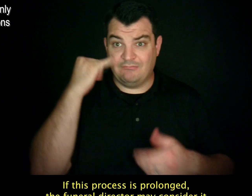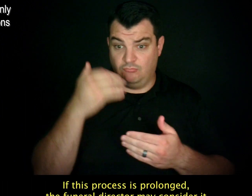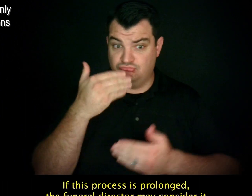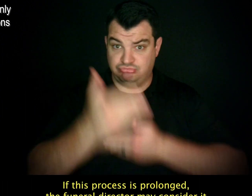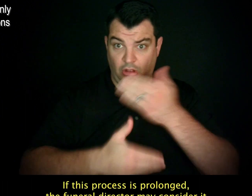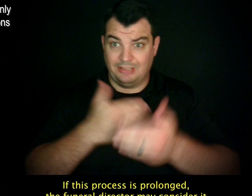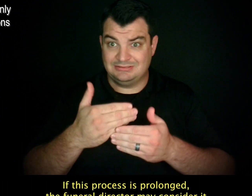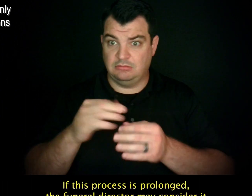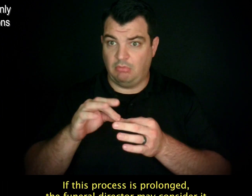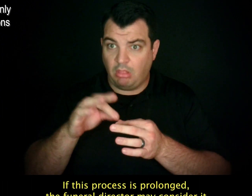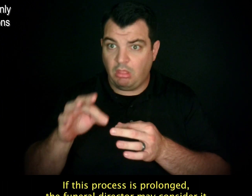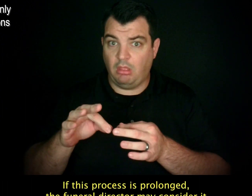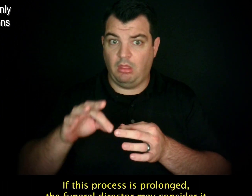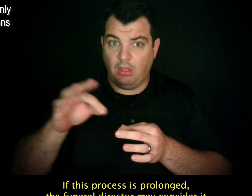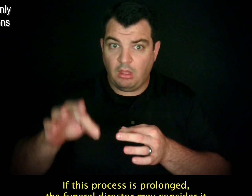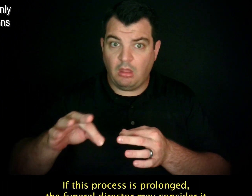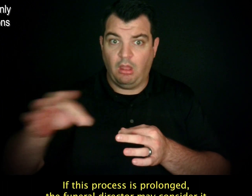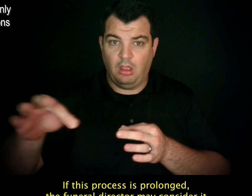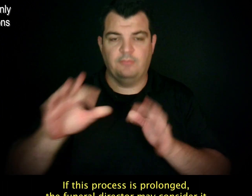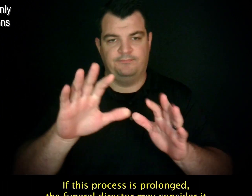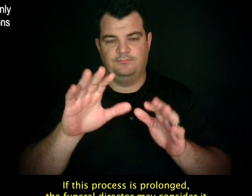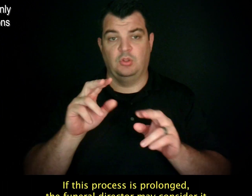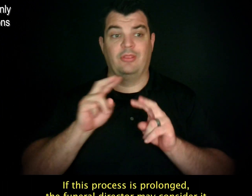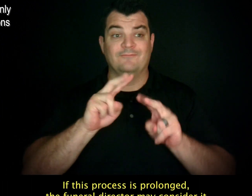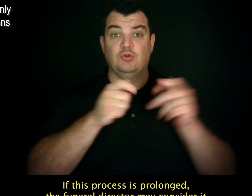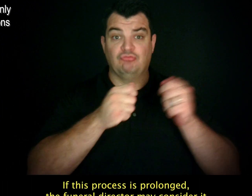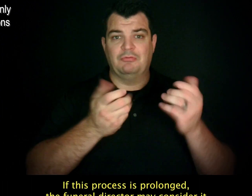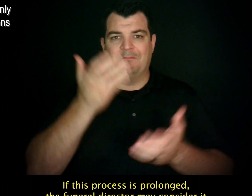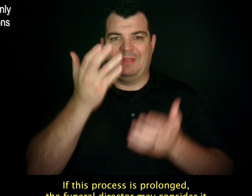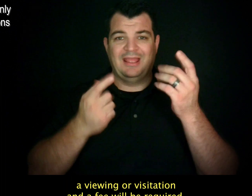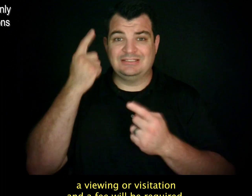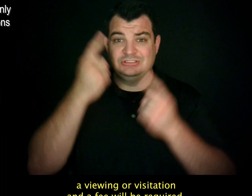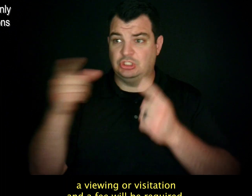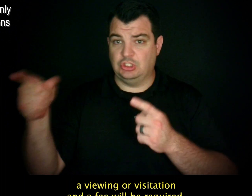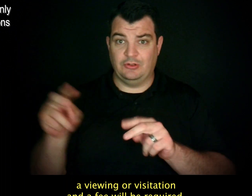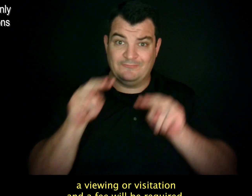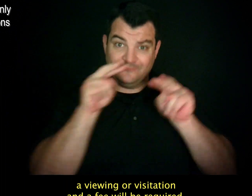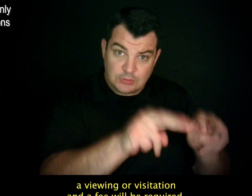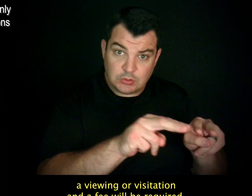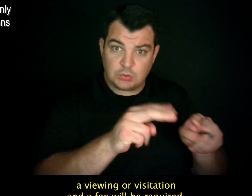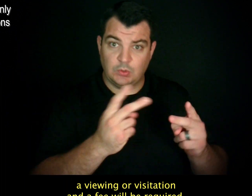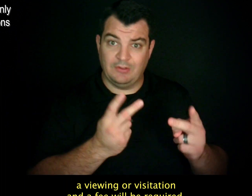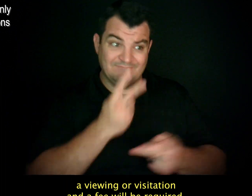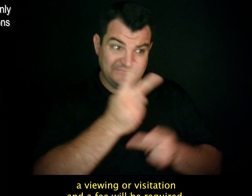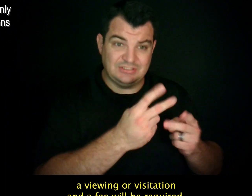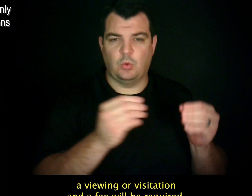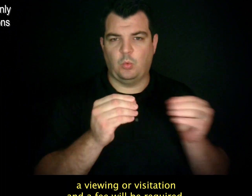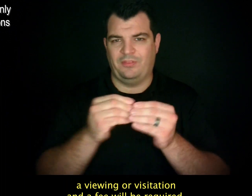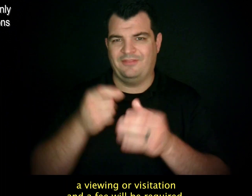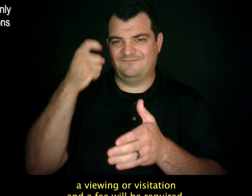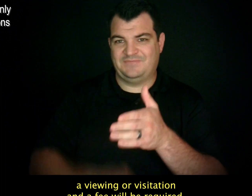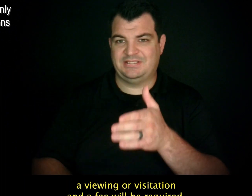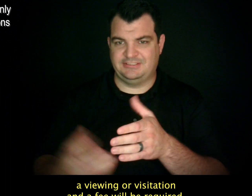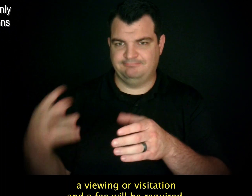If this process is prolonged, the funeral director may consider it a viewing or visitation and a fee will be required.